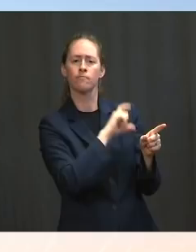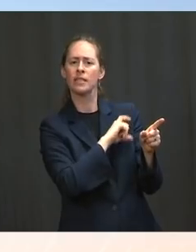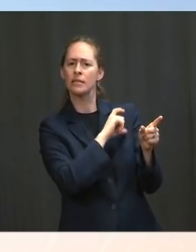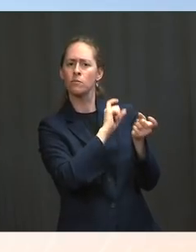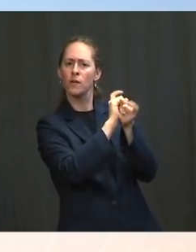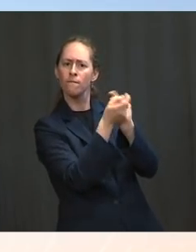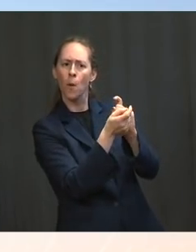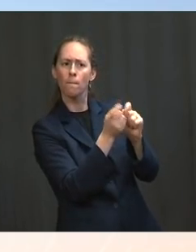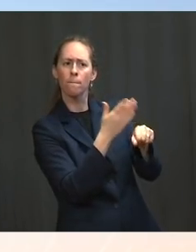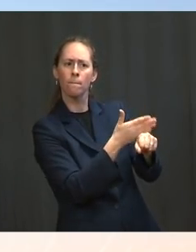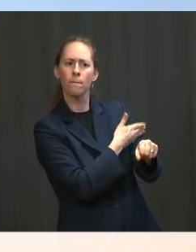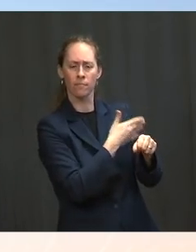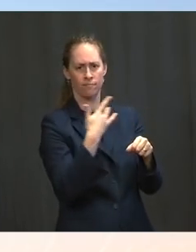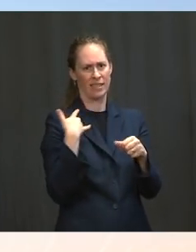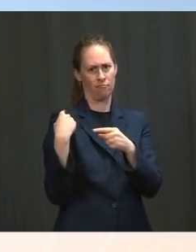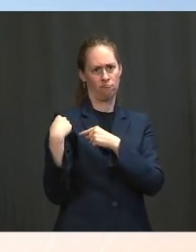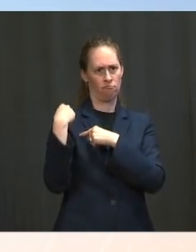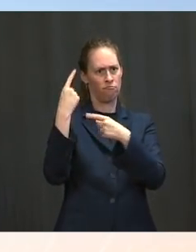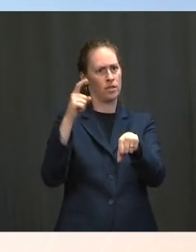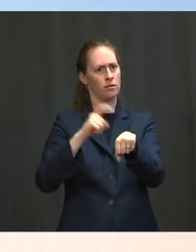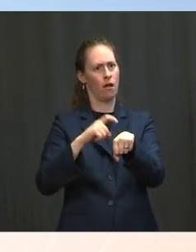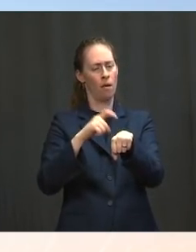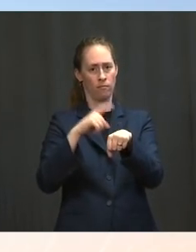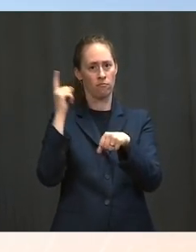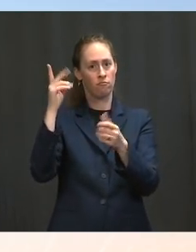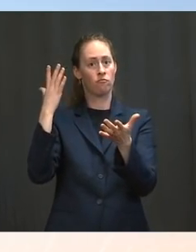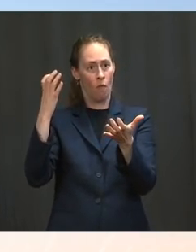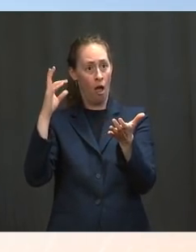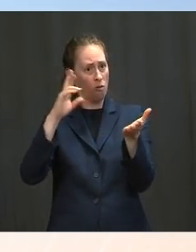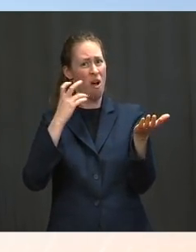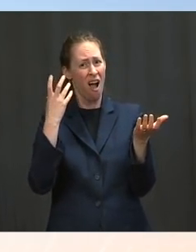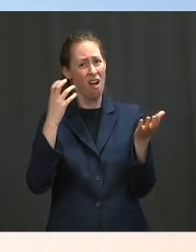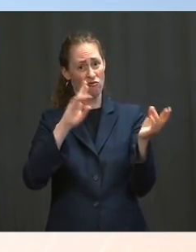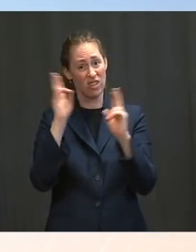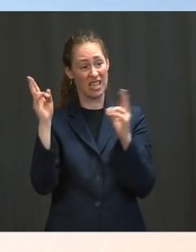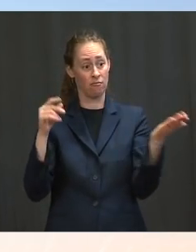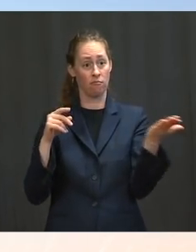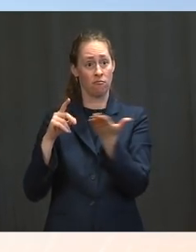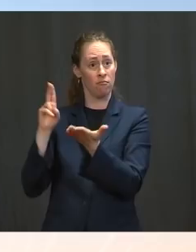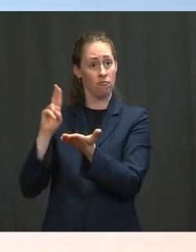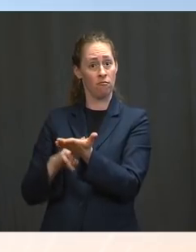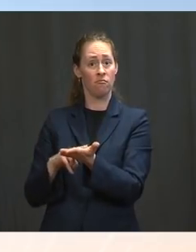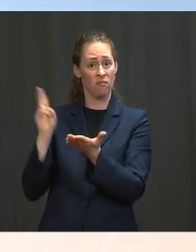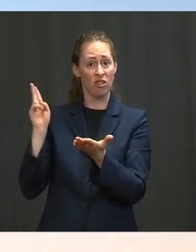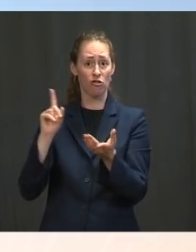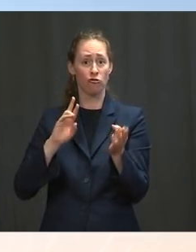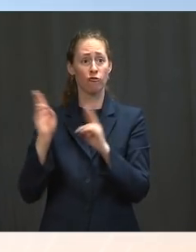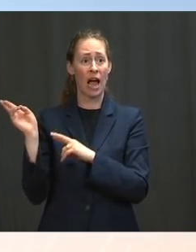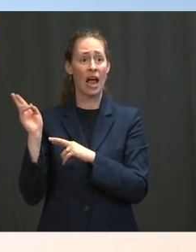and he would like to sign a bill into law. And his role as president is to continue to use his voice, his -- the bully pulpit